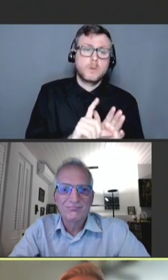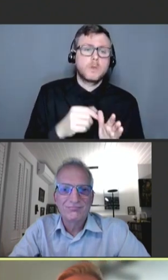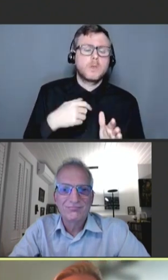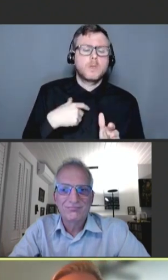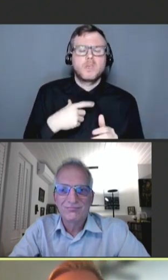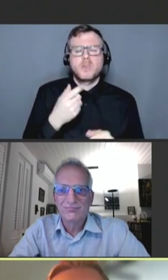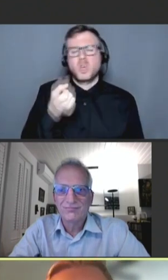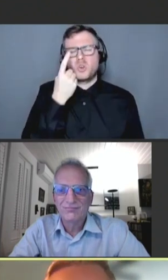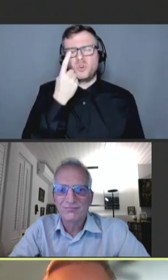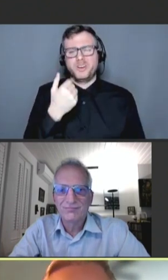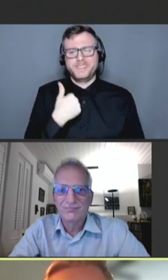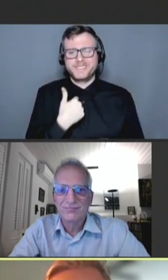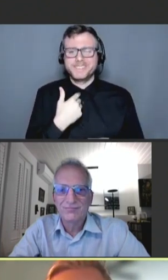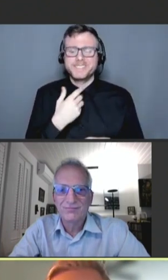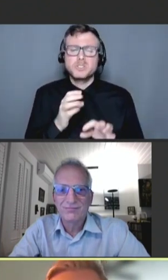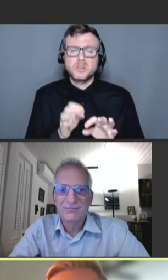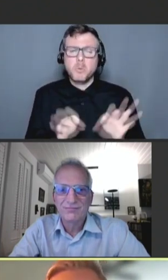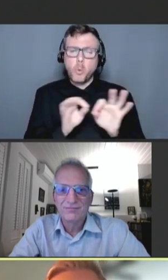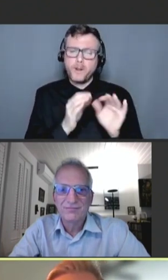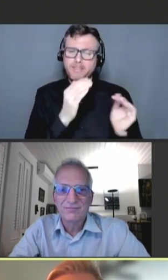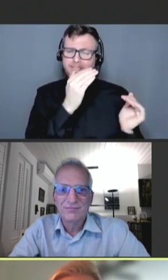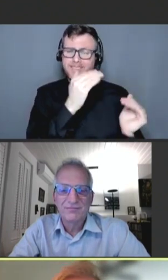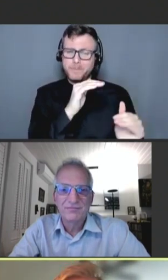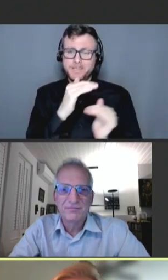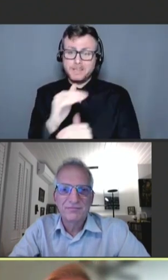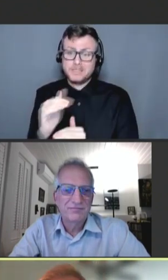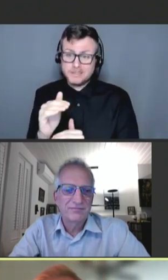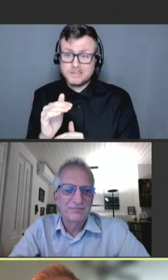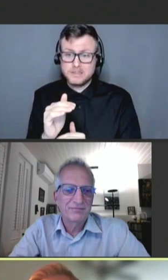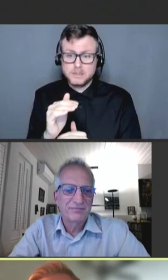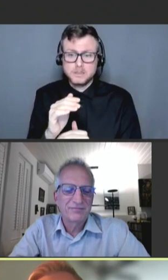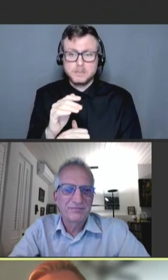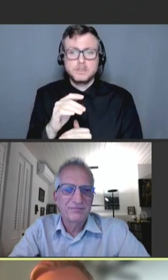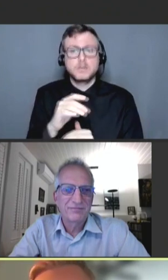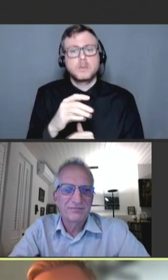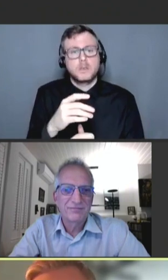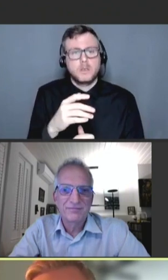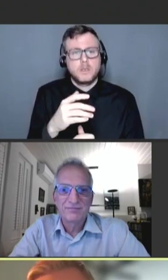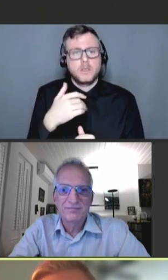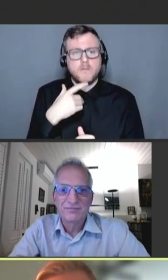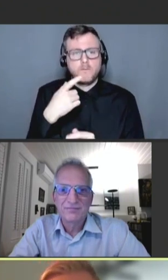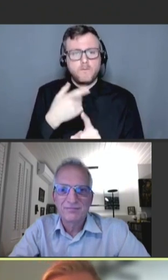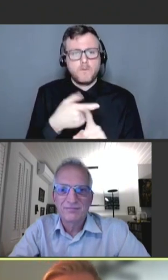A few important limitations of the presented data that I just wanted to note that I think